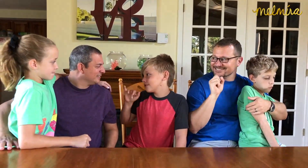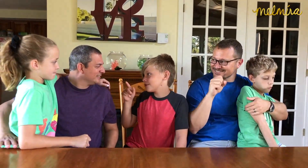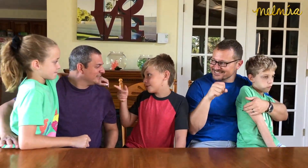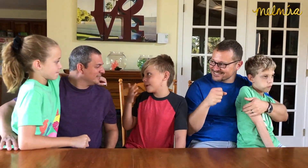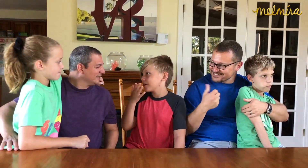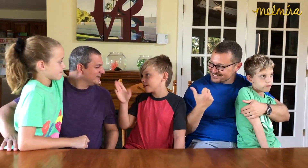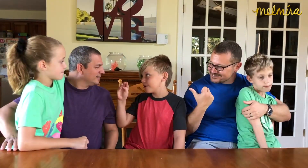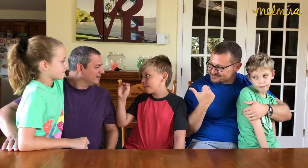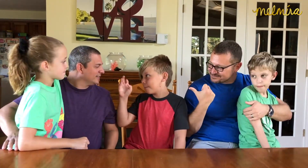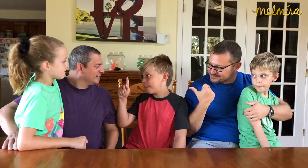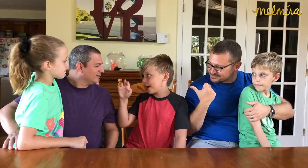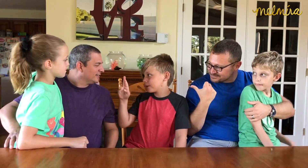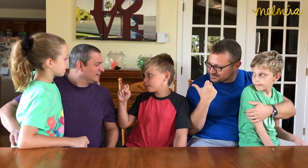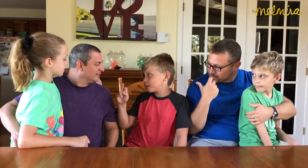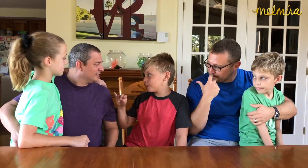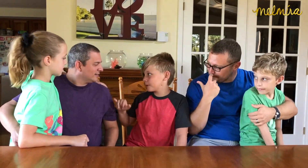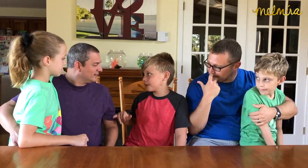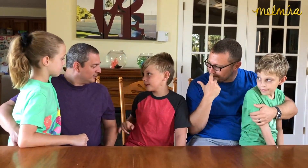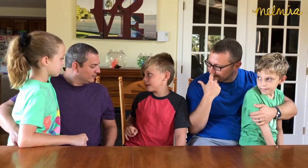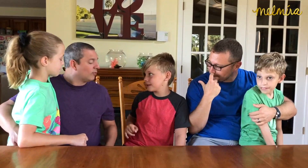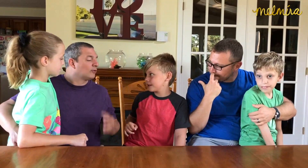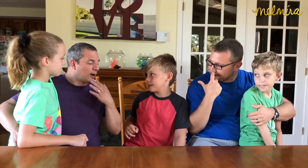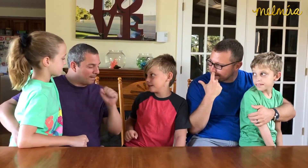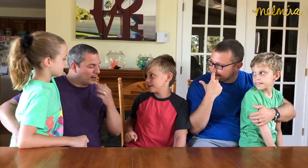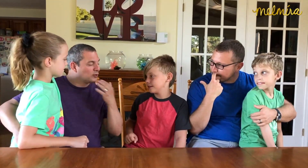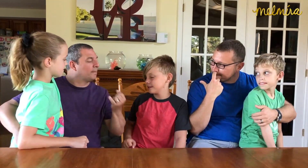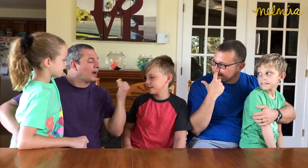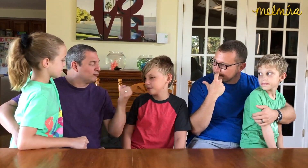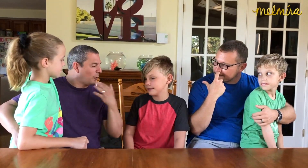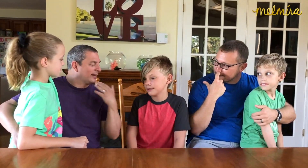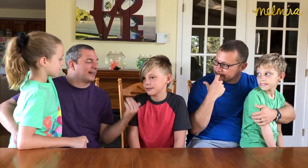You made good macaroni. Yes I made good macaroni, thanks.